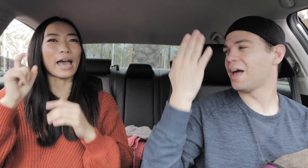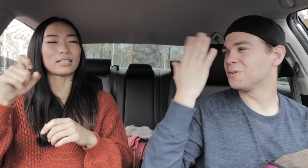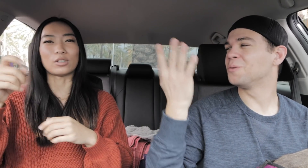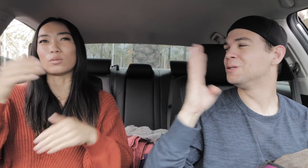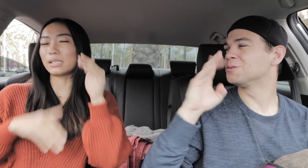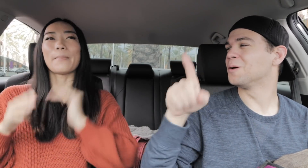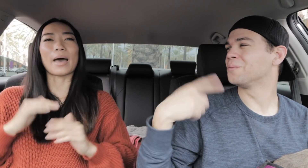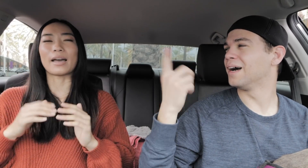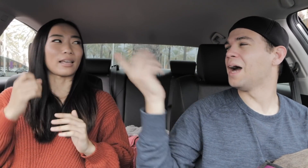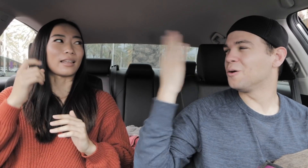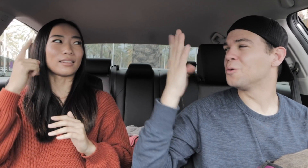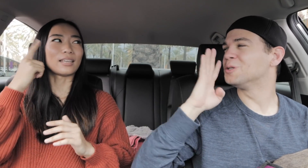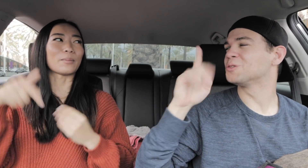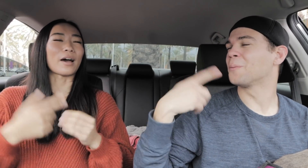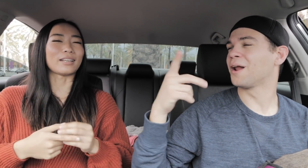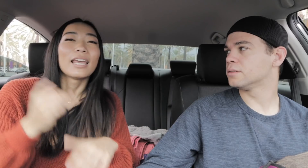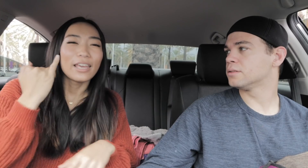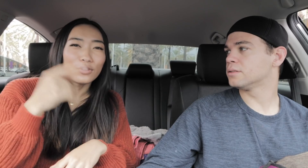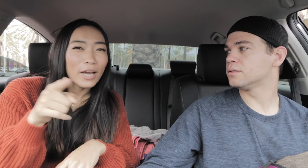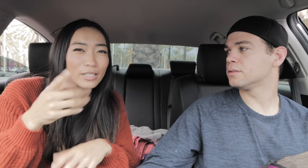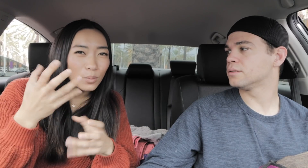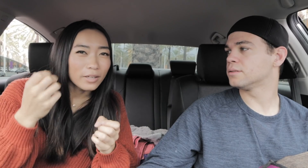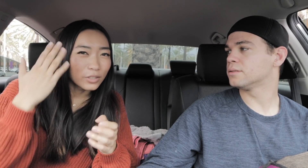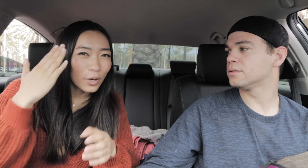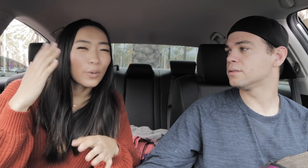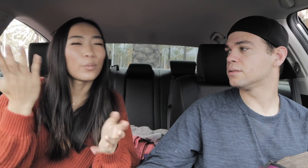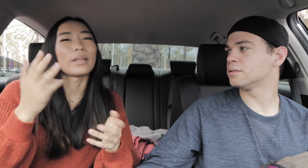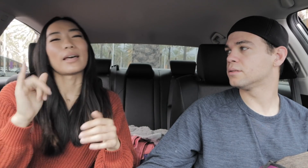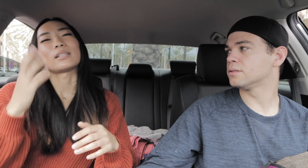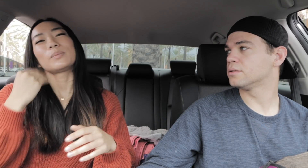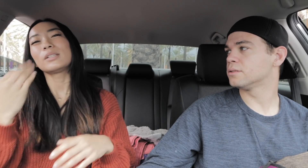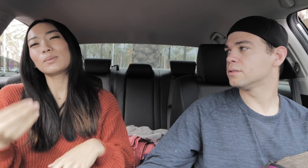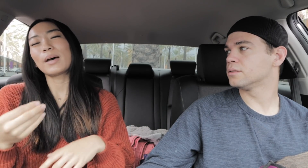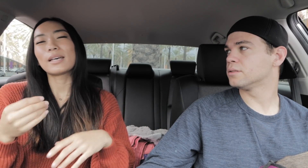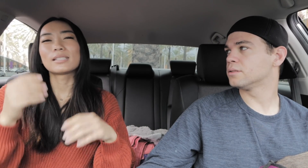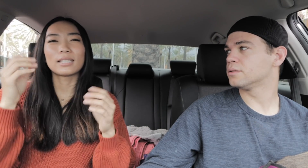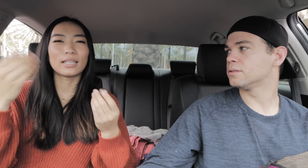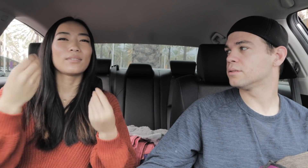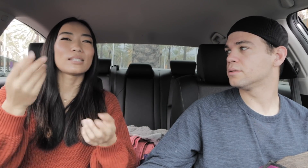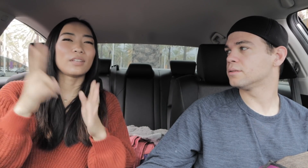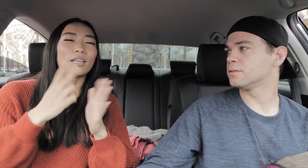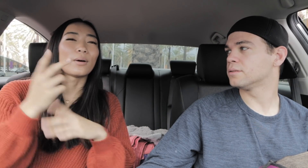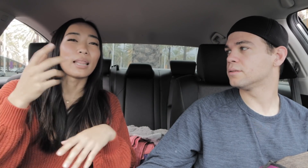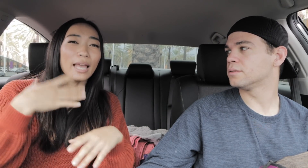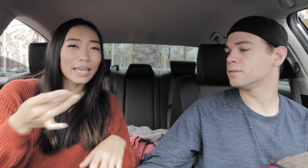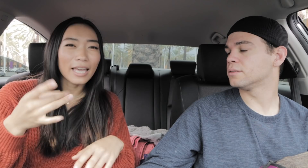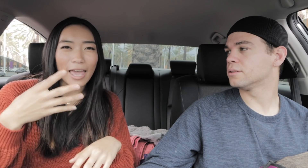E: Just you know, I had to step back and think about it If you guys want to know what that experience was give this video a like